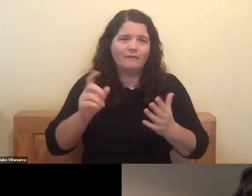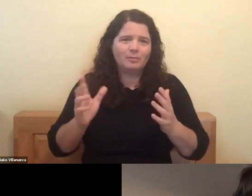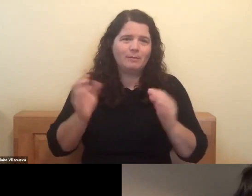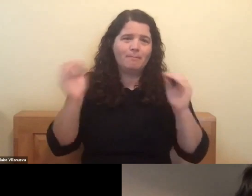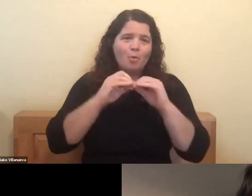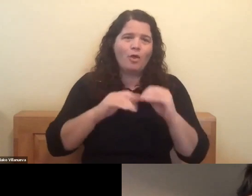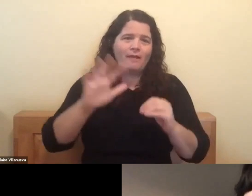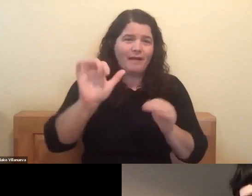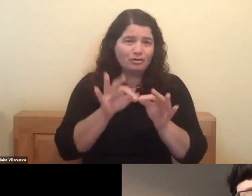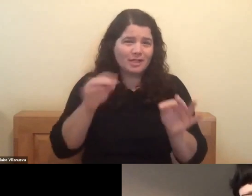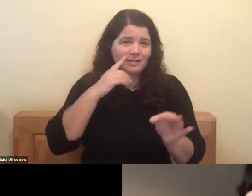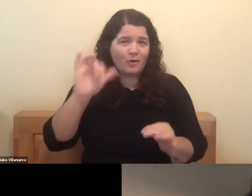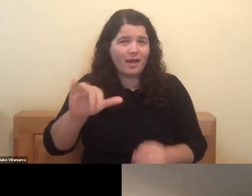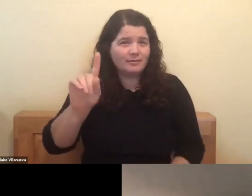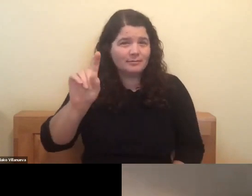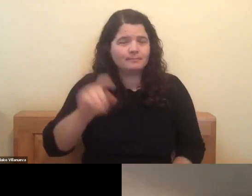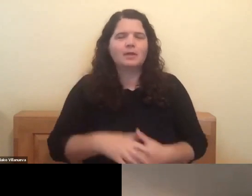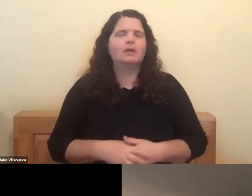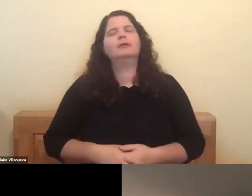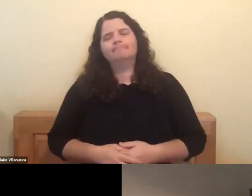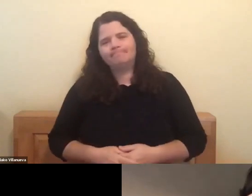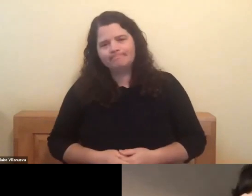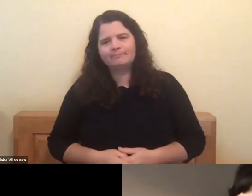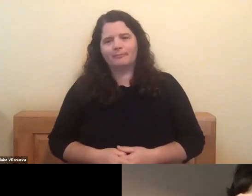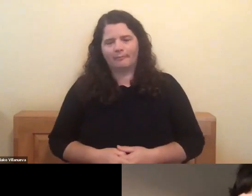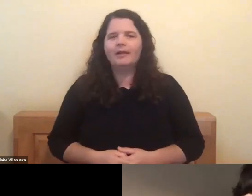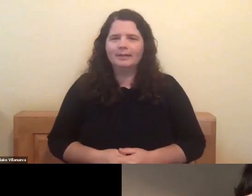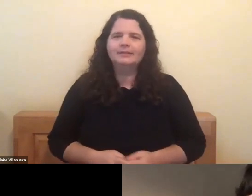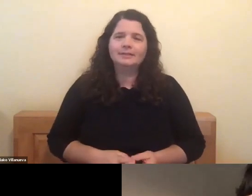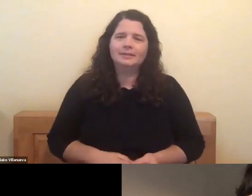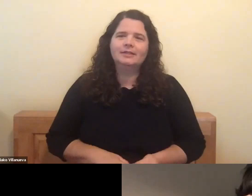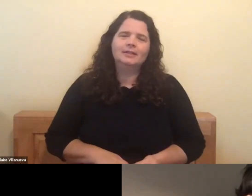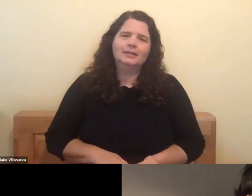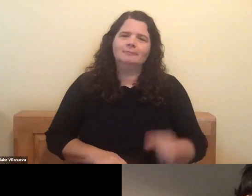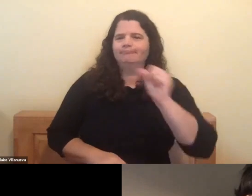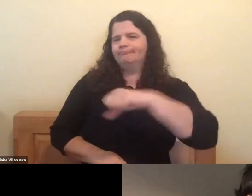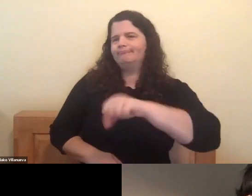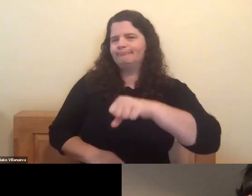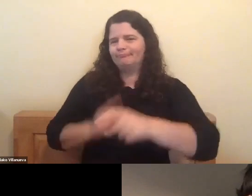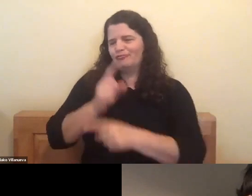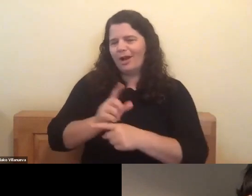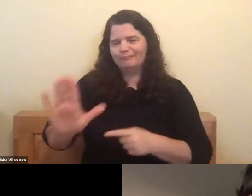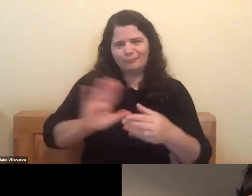Yeah, definitely. So to further develop that comment so one problem that you might --